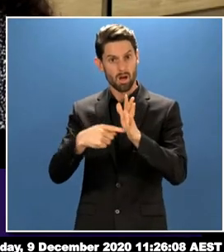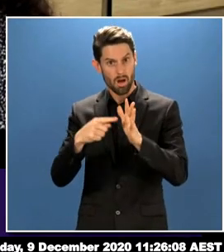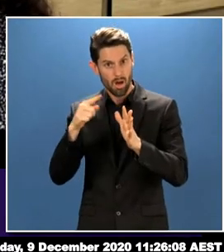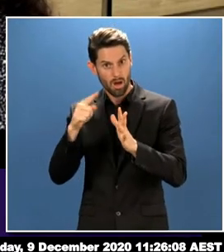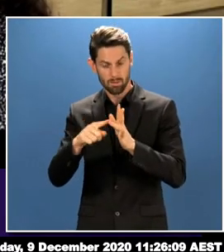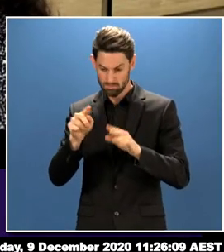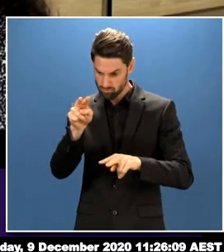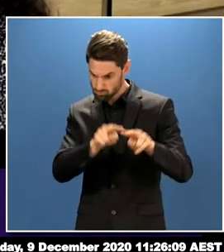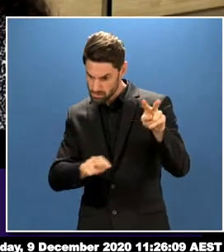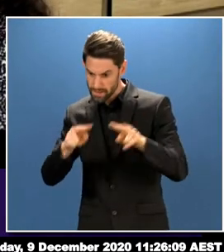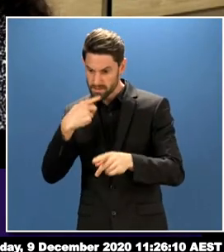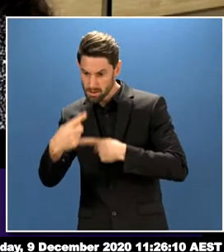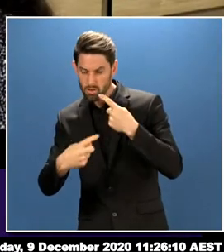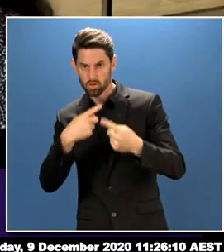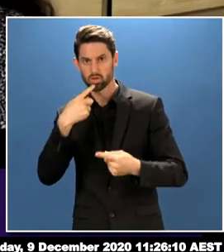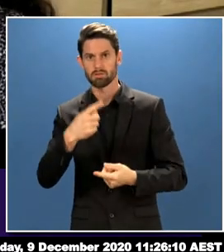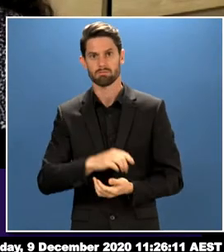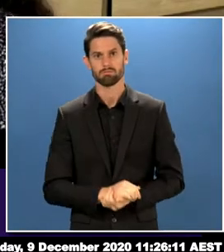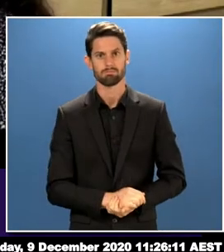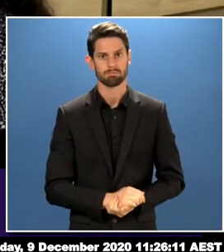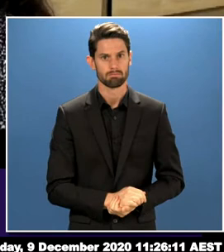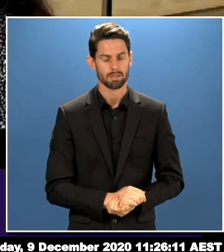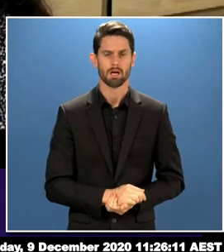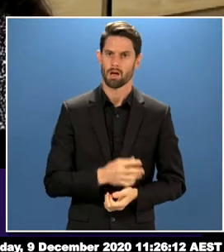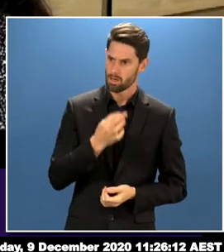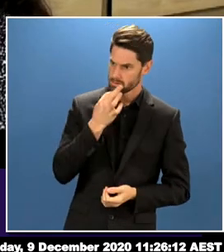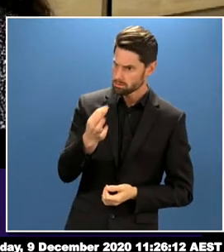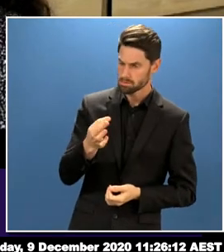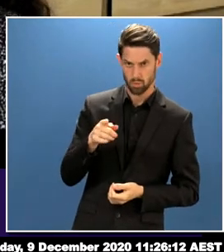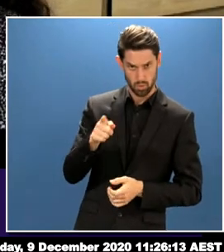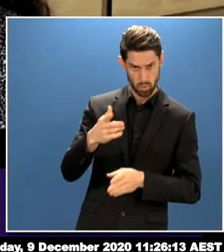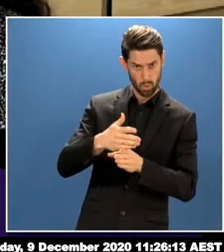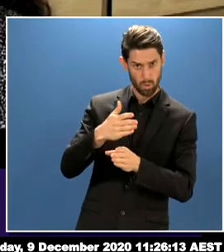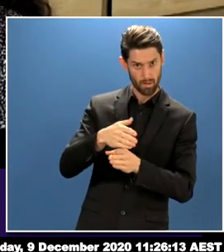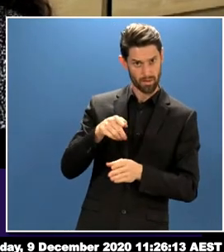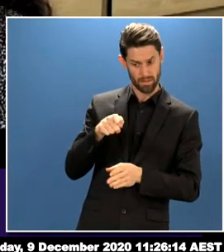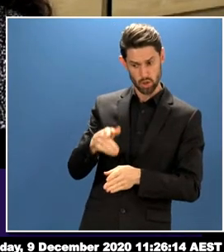ATO. And how long have you been in your current role for?